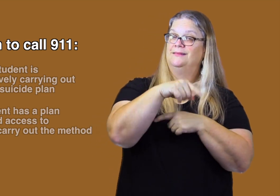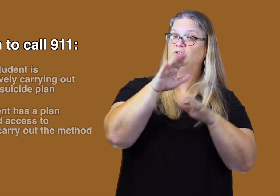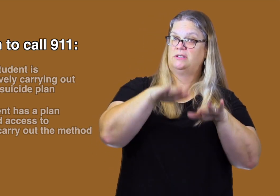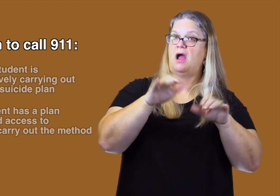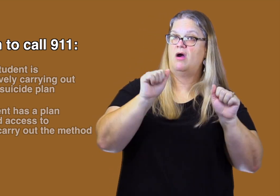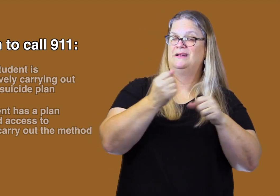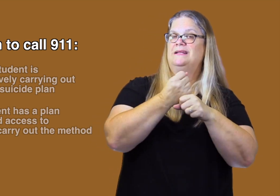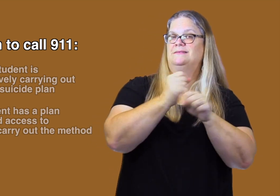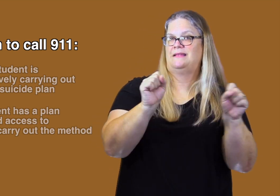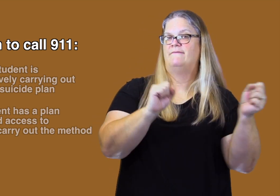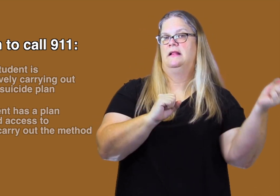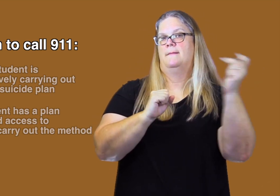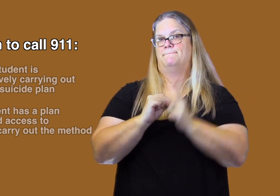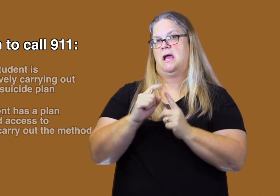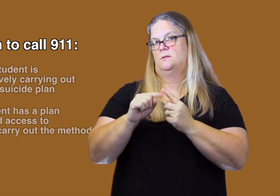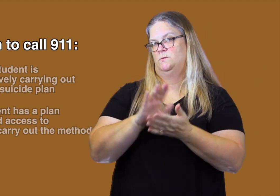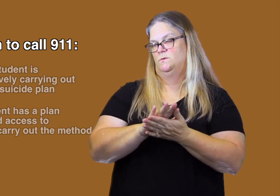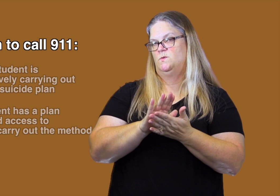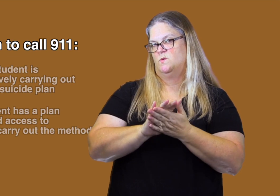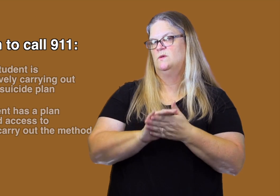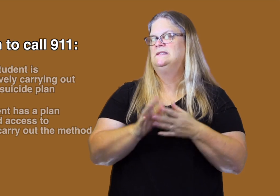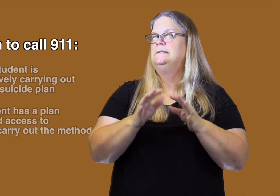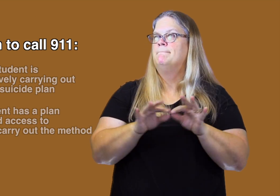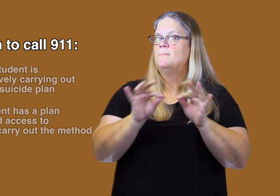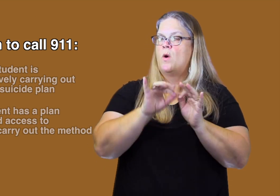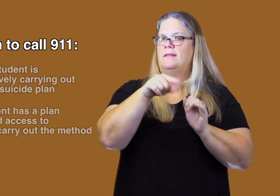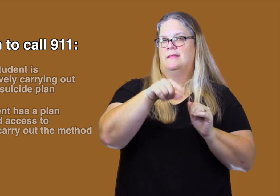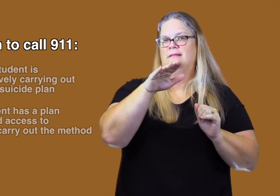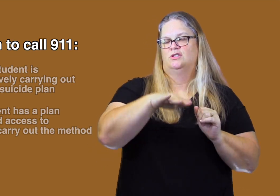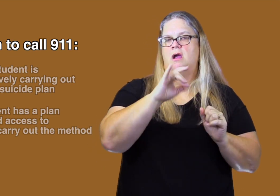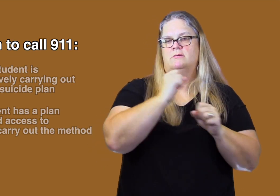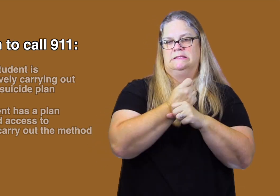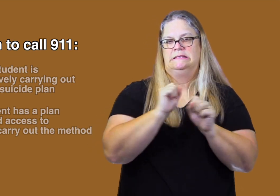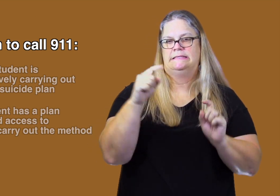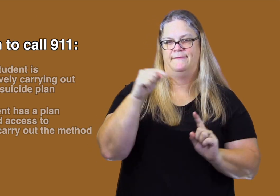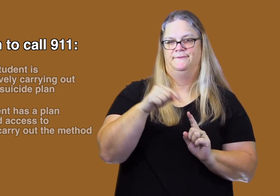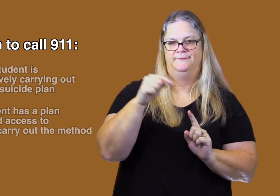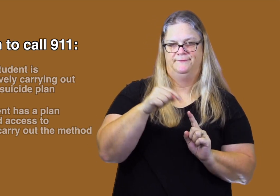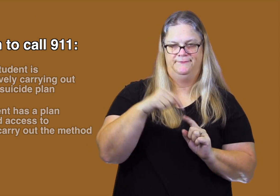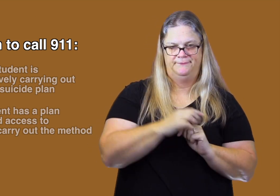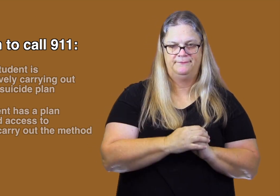Saying that the doctor is cleared and safe to come back to school. The child safety is number one.